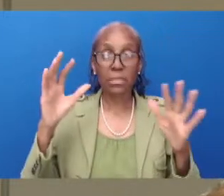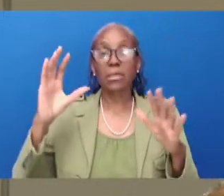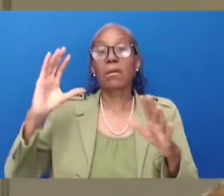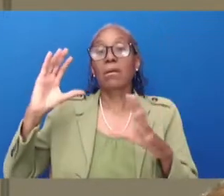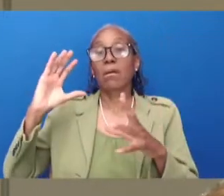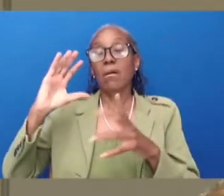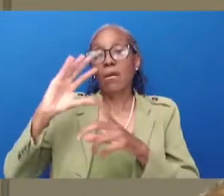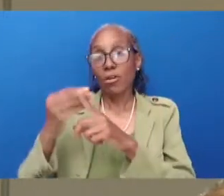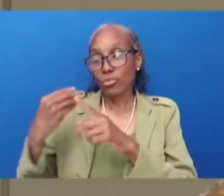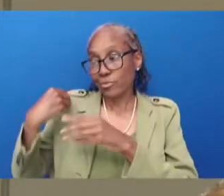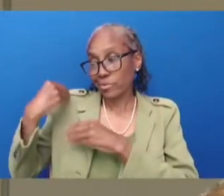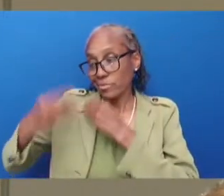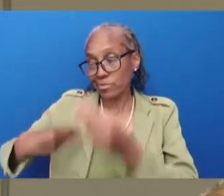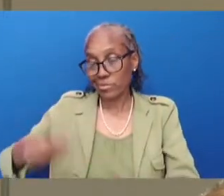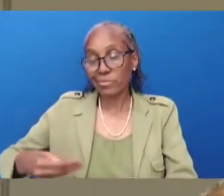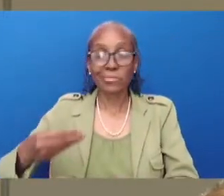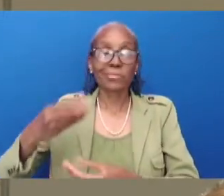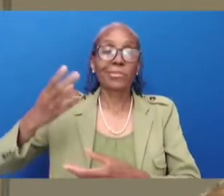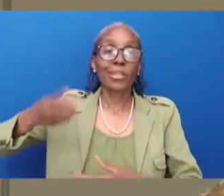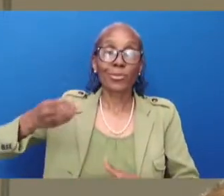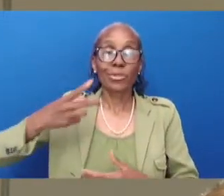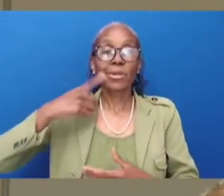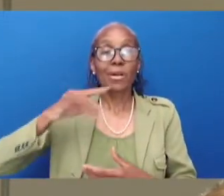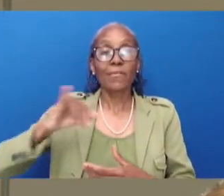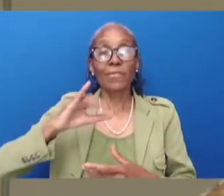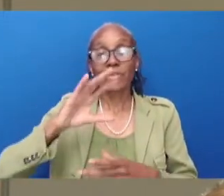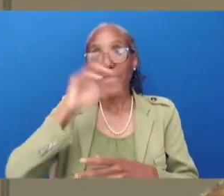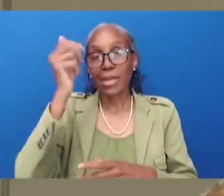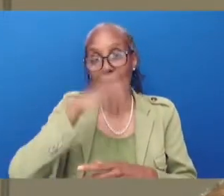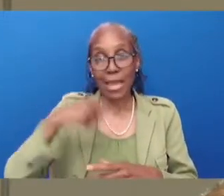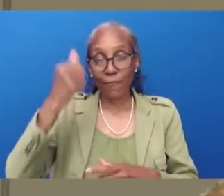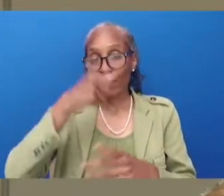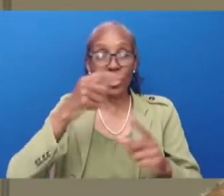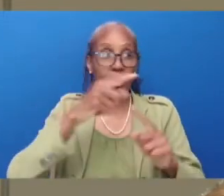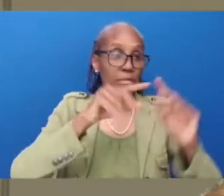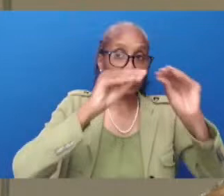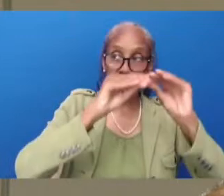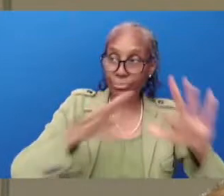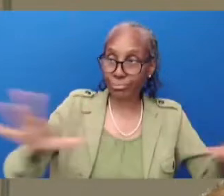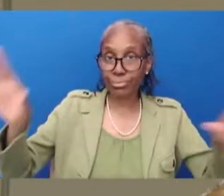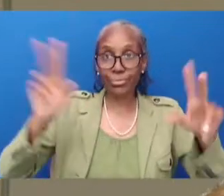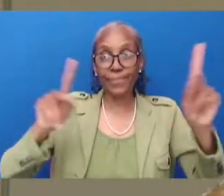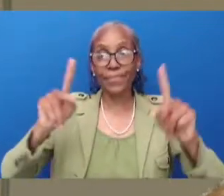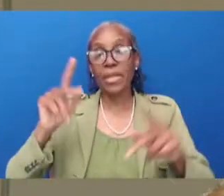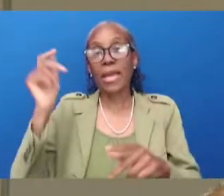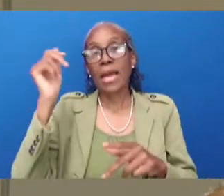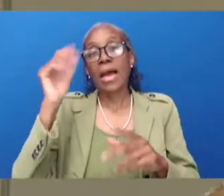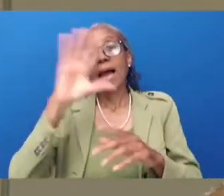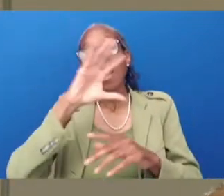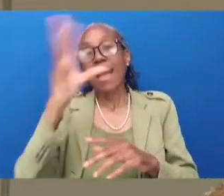CELEBRATING THE RICH DIVERSITY